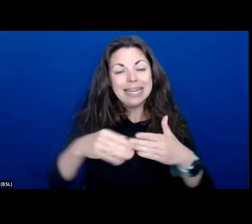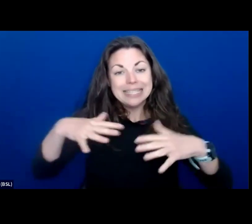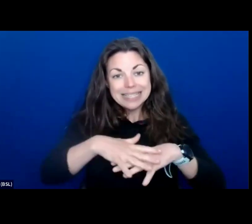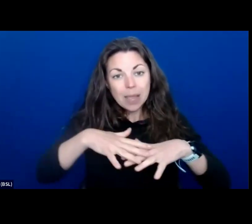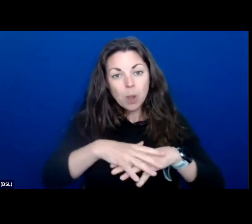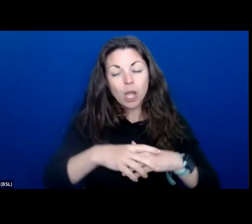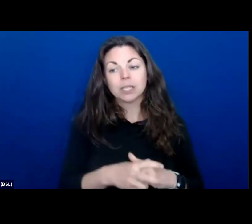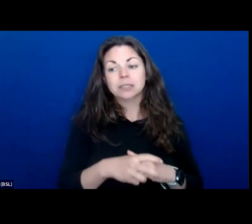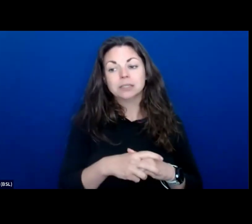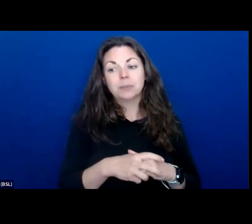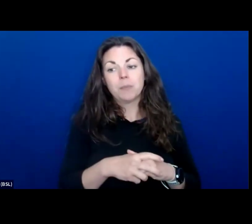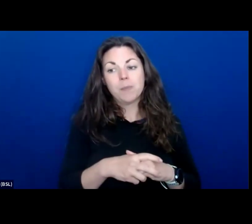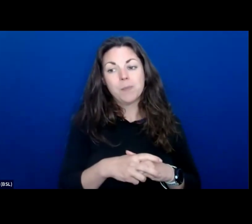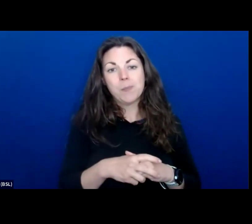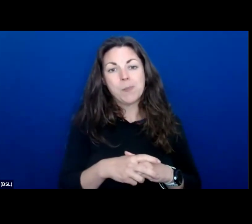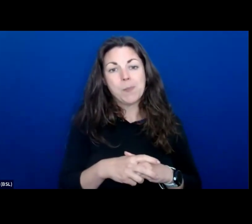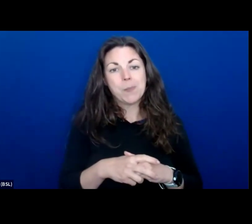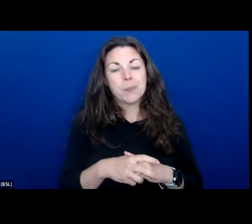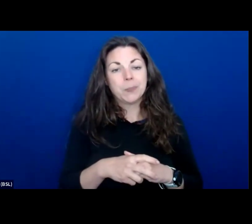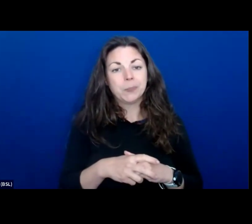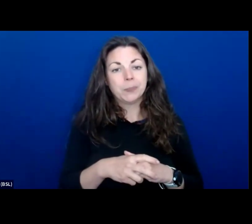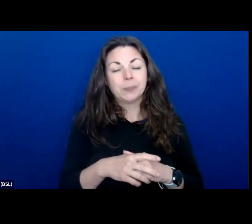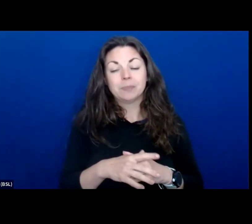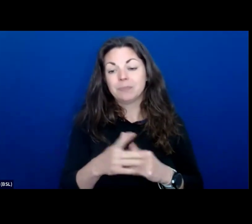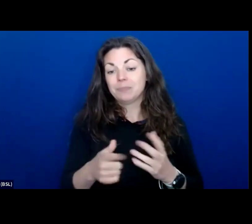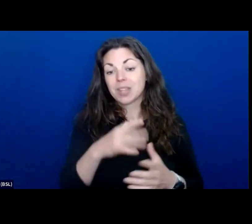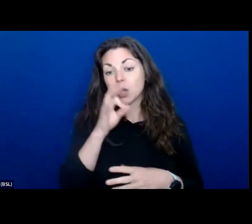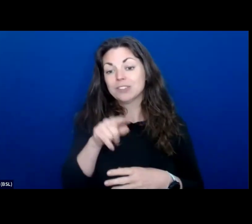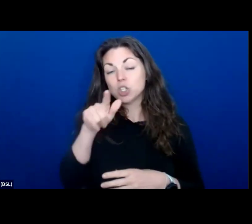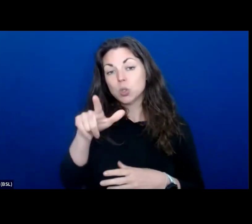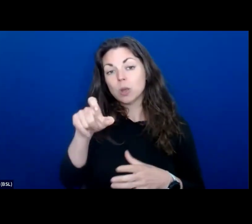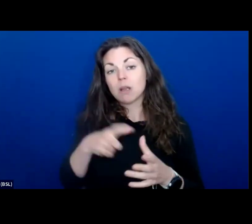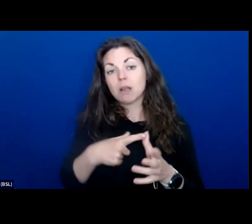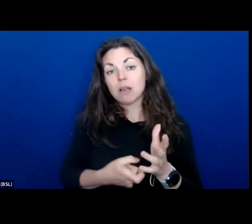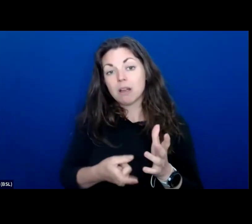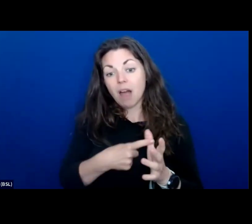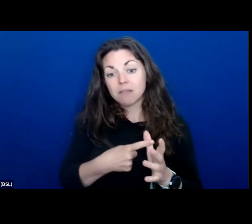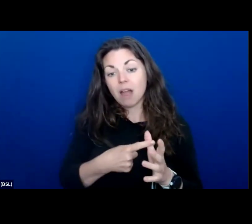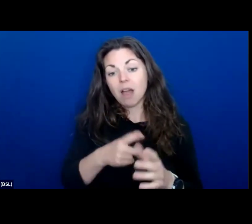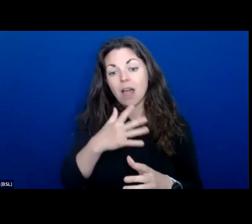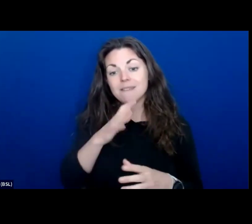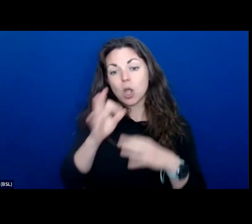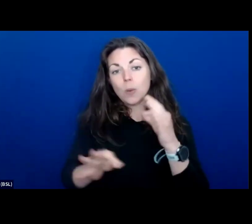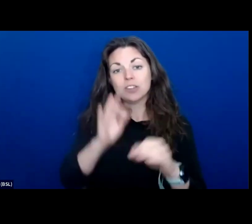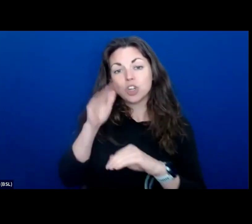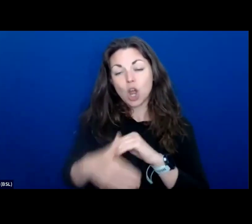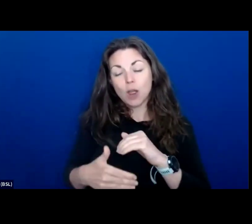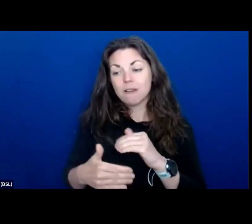I guess kind of bouncing off that Cara, I wondered if I could bring you in with a question about kind of how to deal with